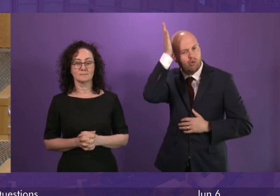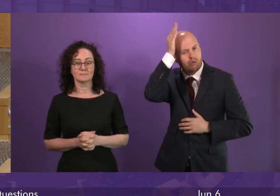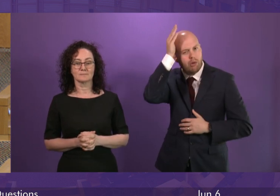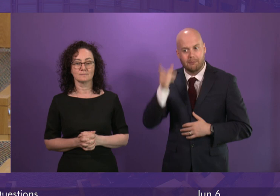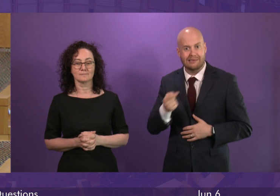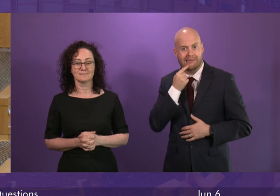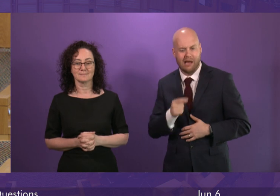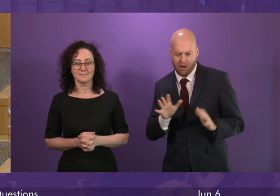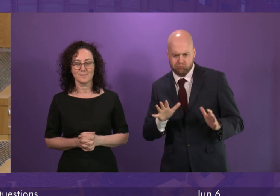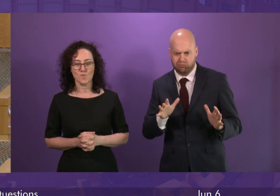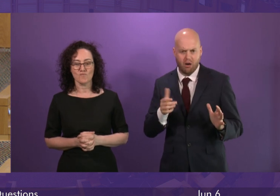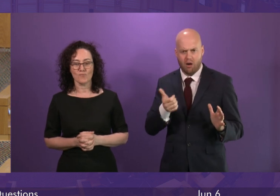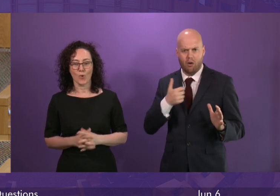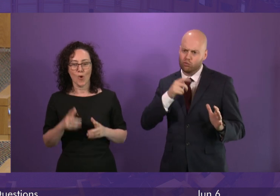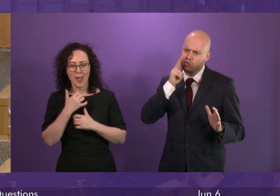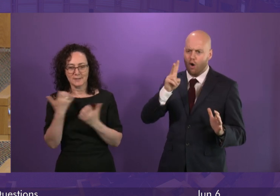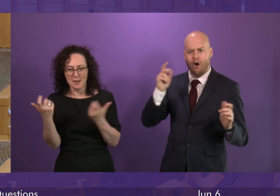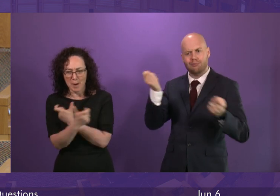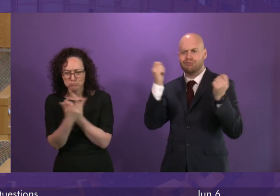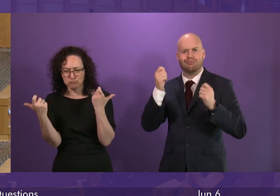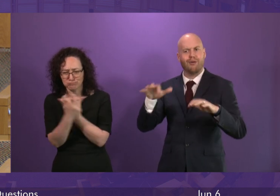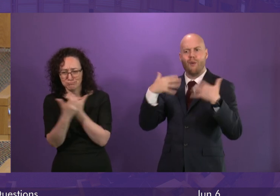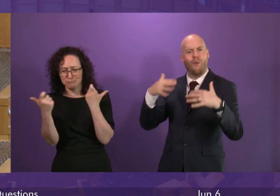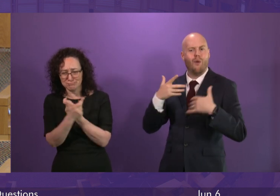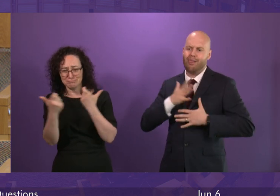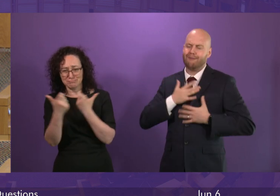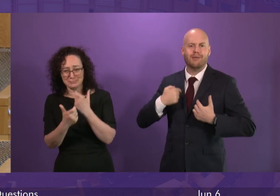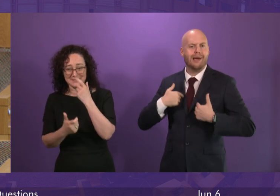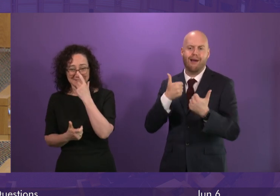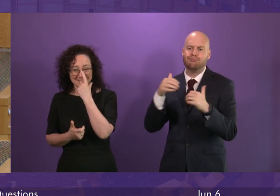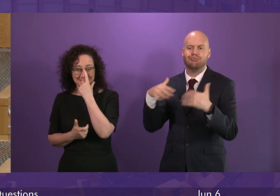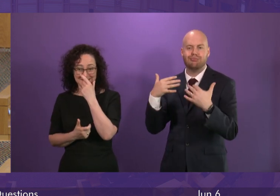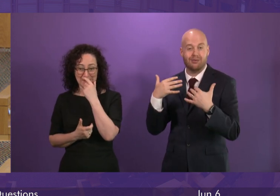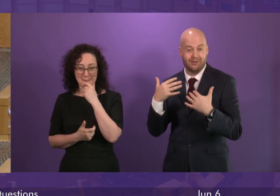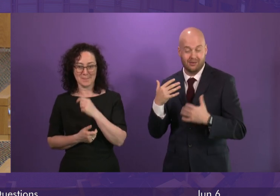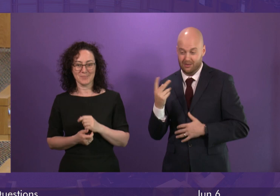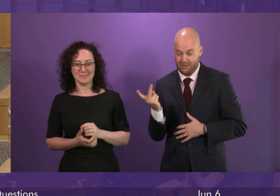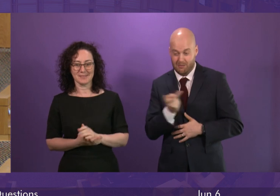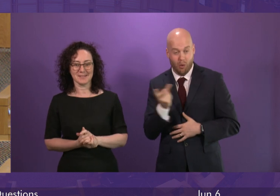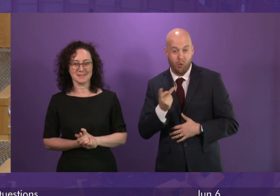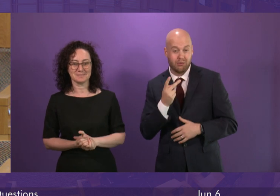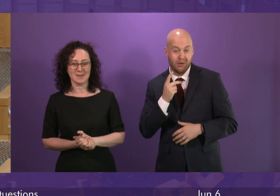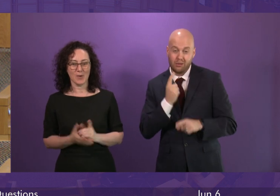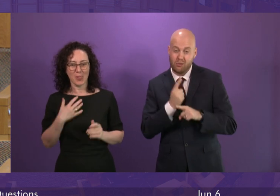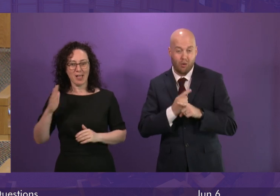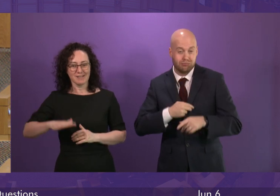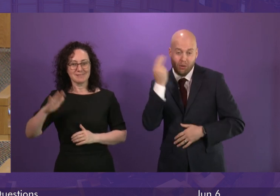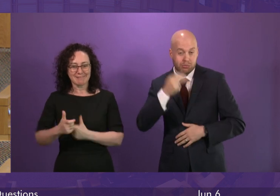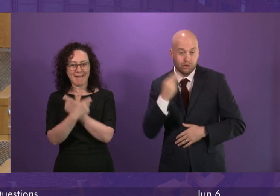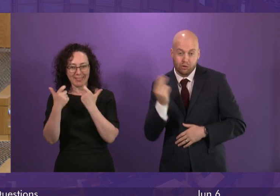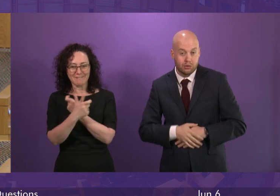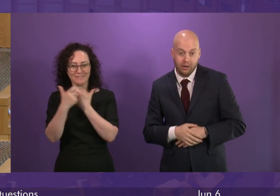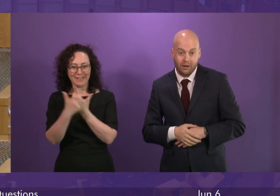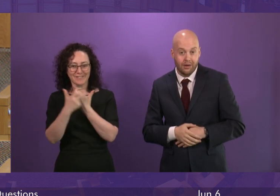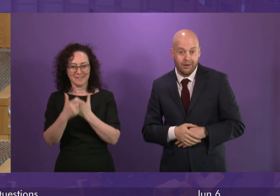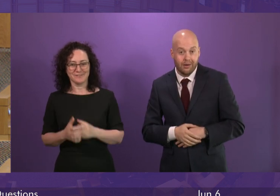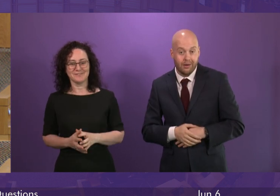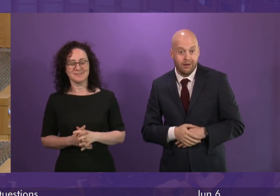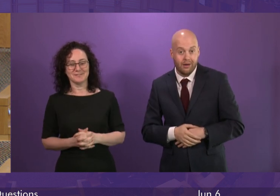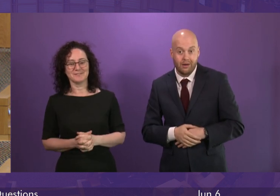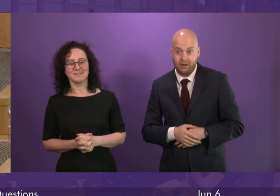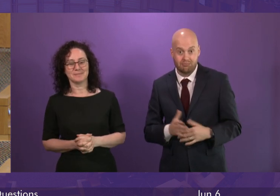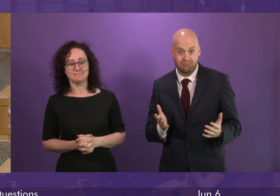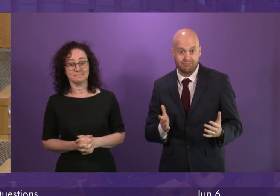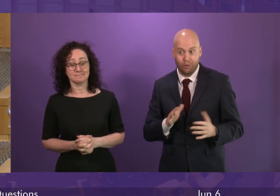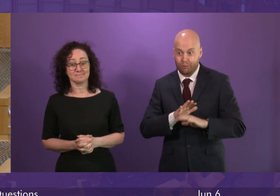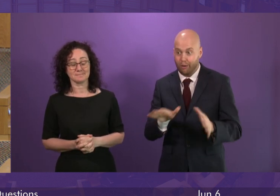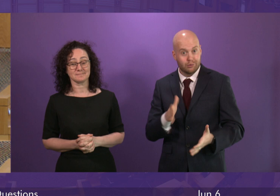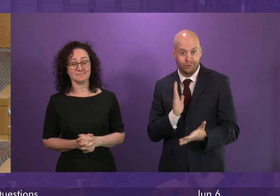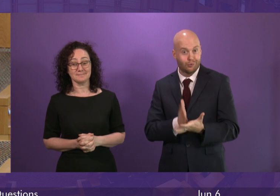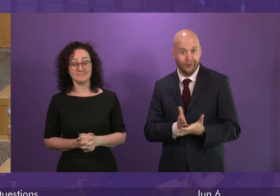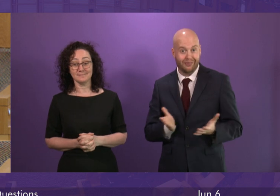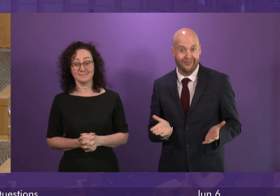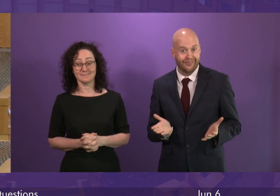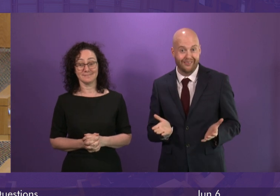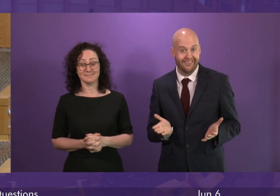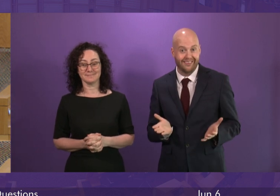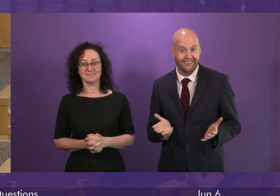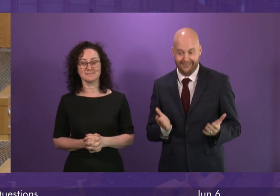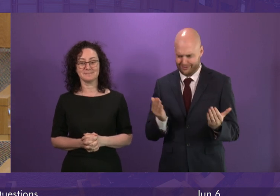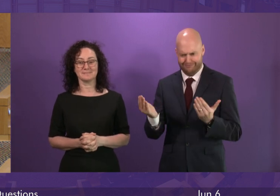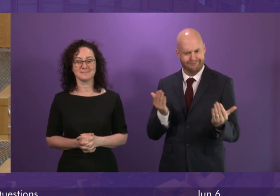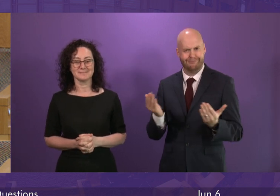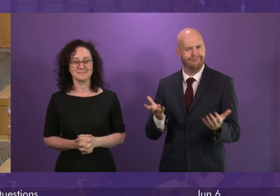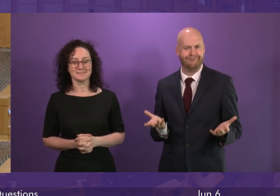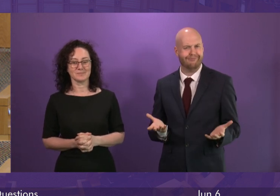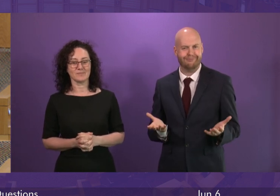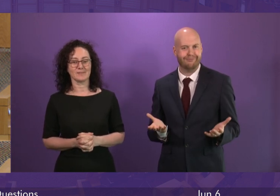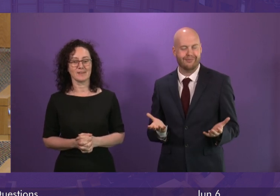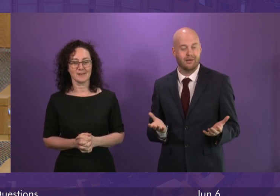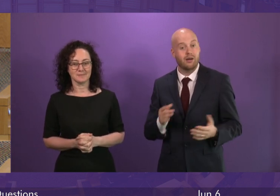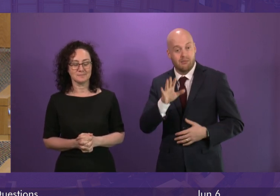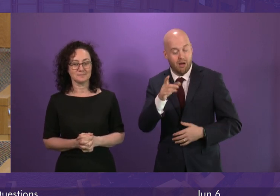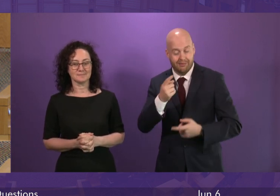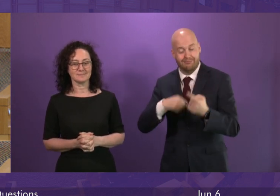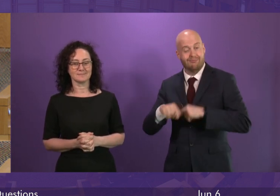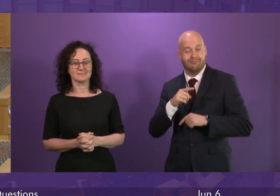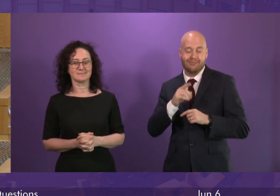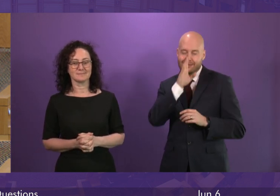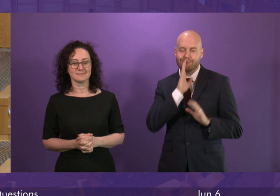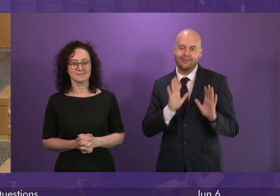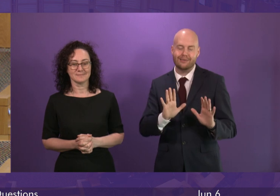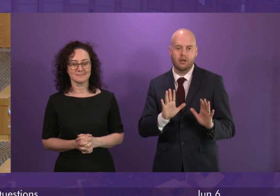are both in denial. Is it not the truth that the national testing saga is symbolic of John